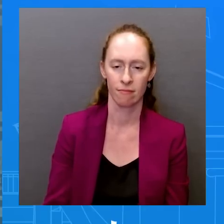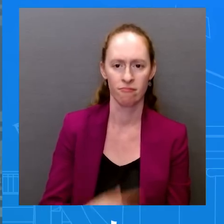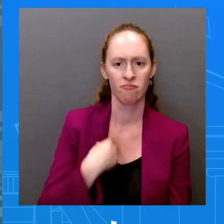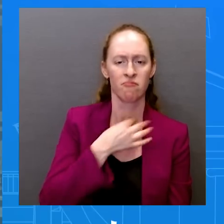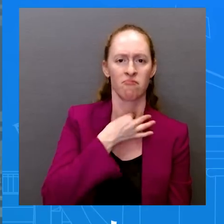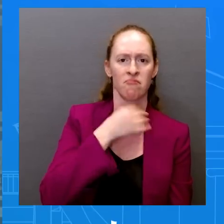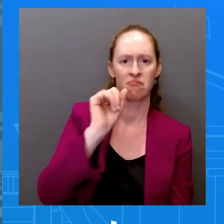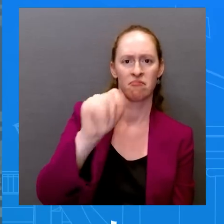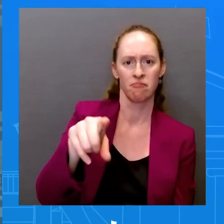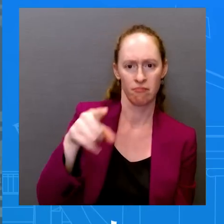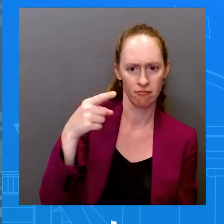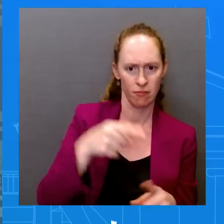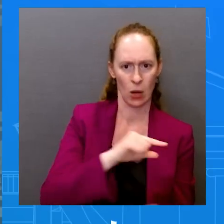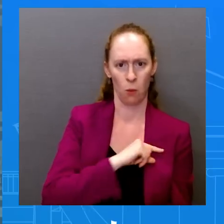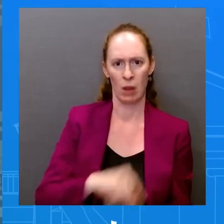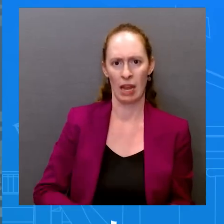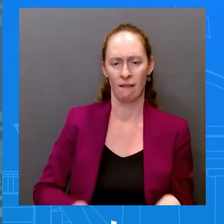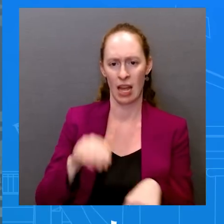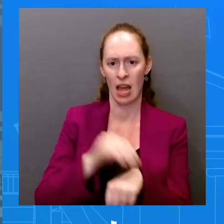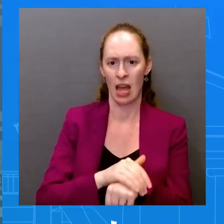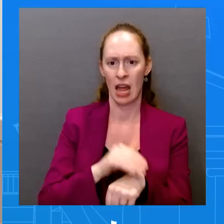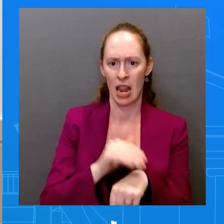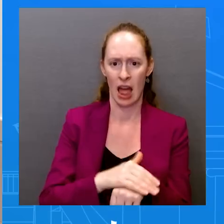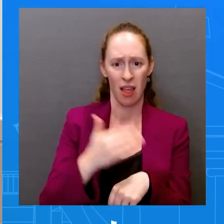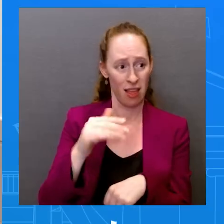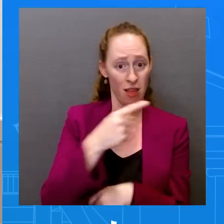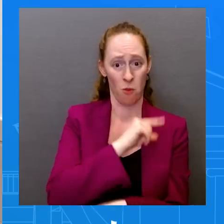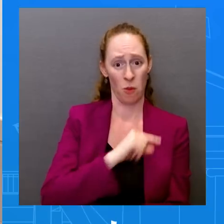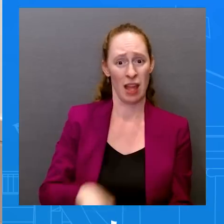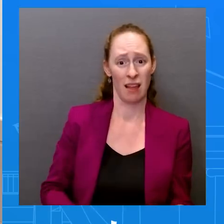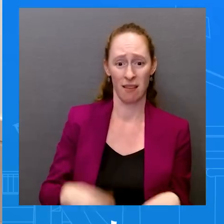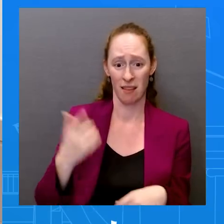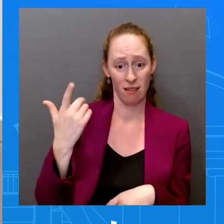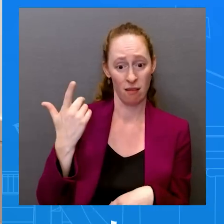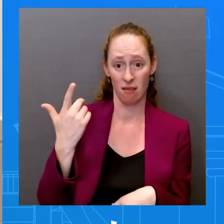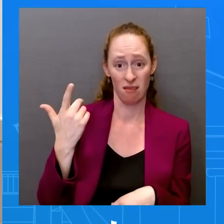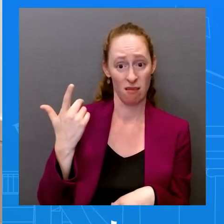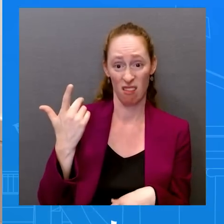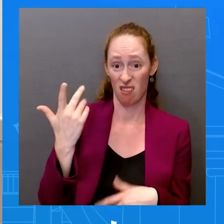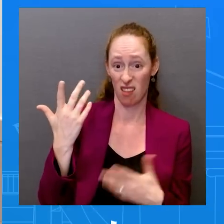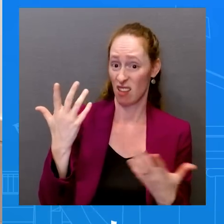So how does President Biden view this special relationship between the U.S. and the UK